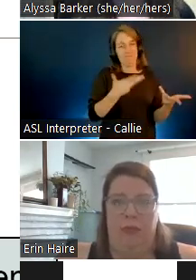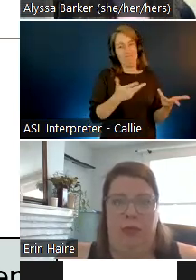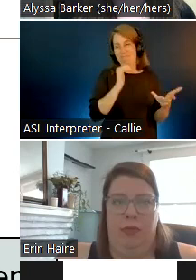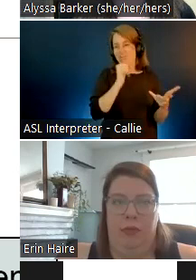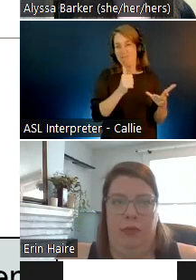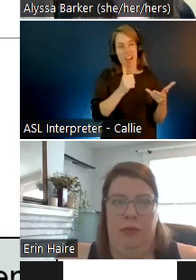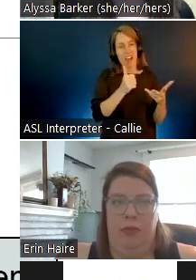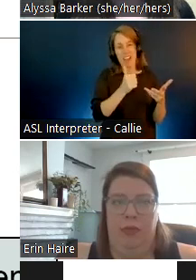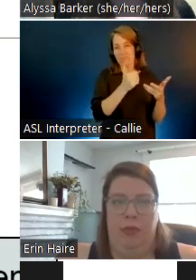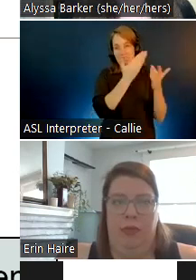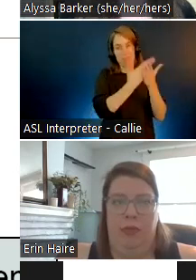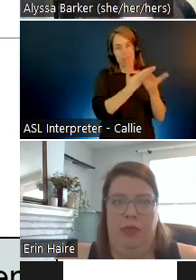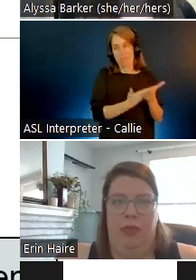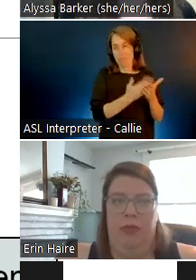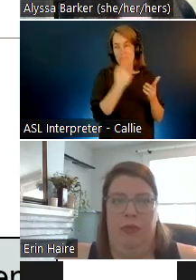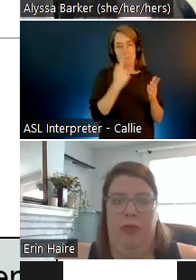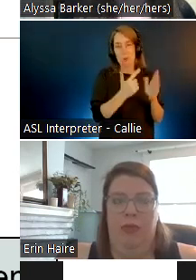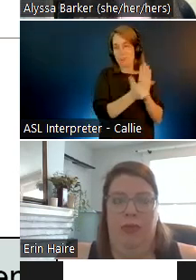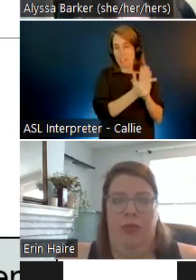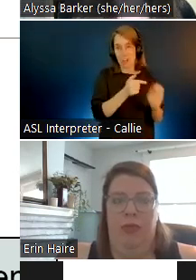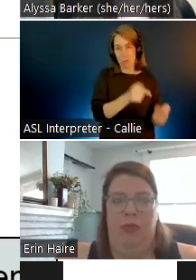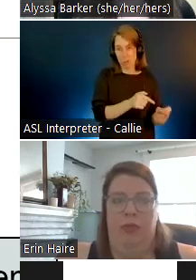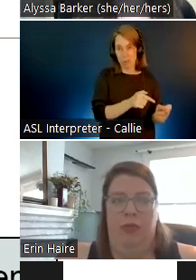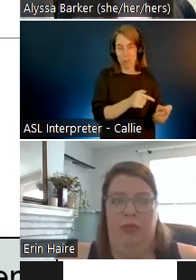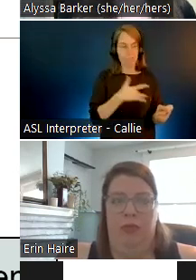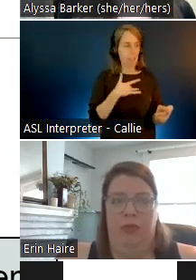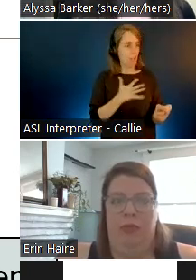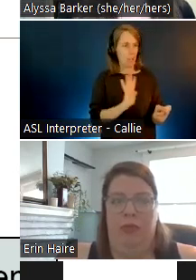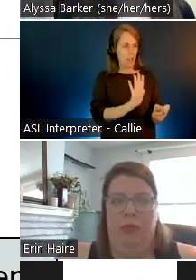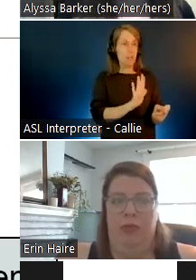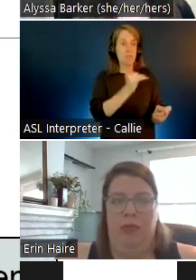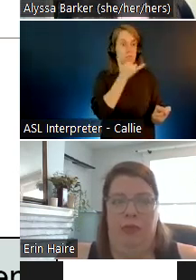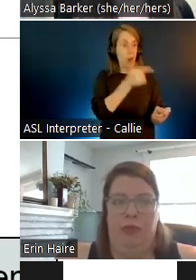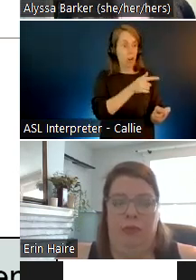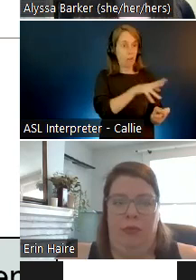the investigation is not required to file with us people can take the case to court at any point